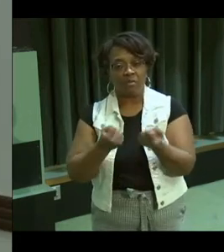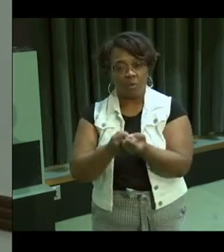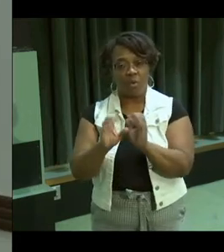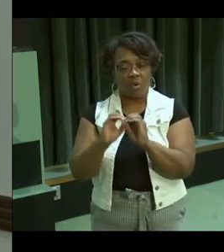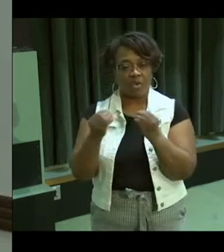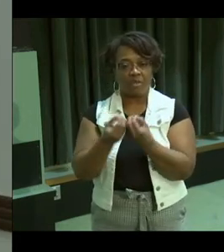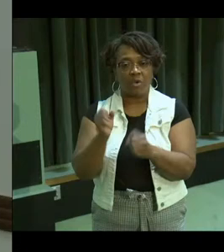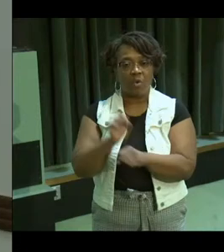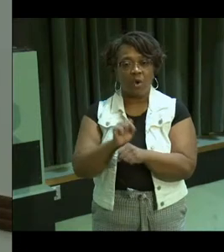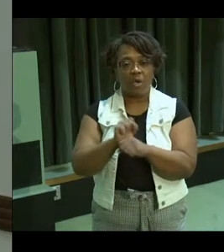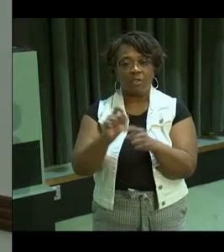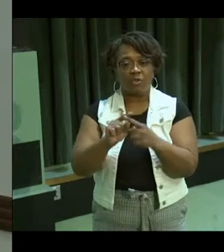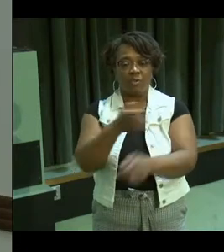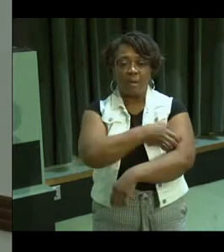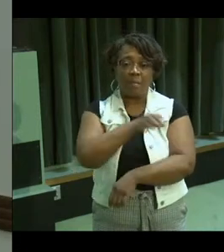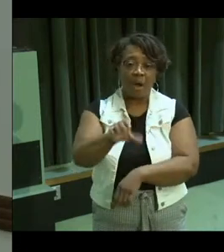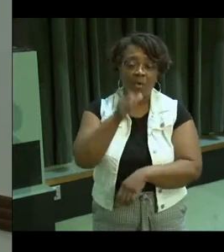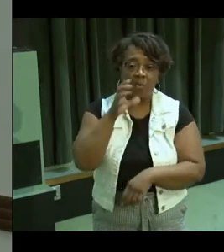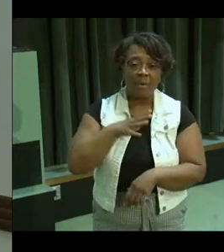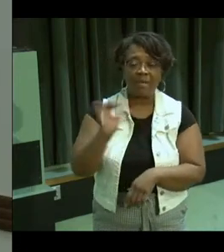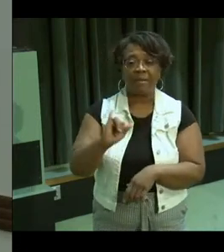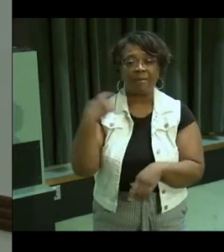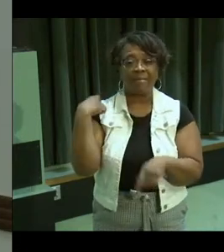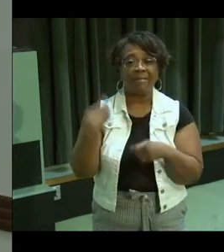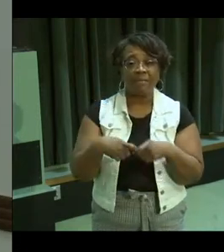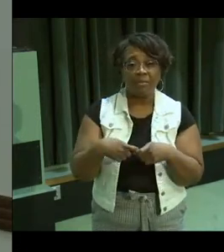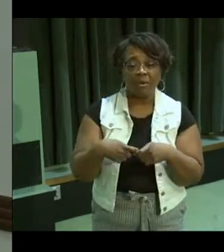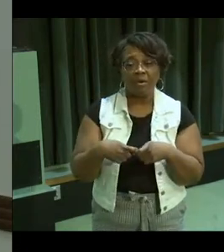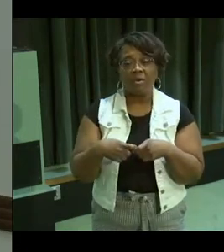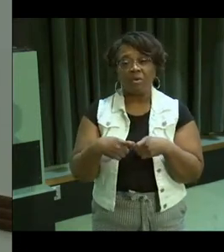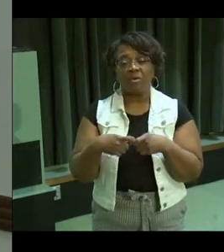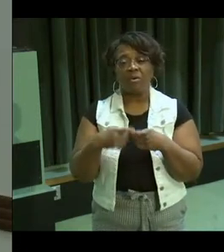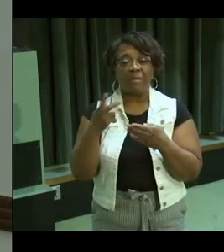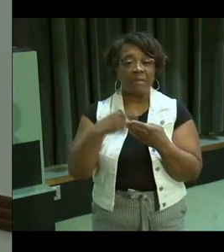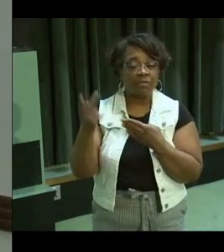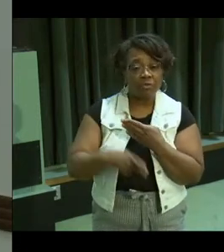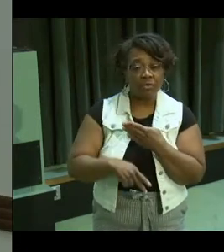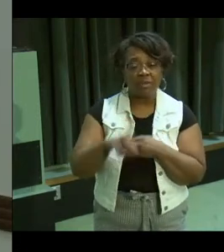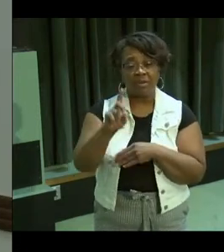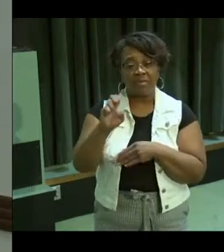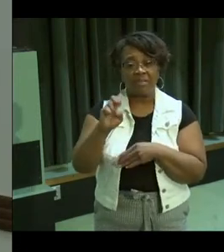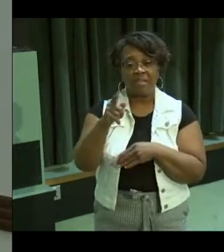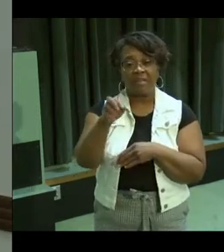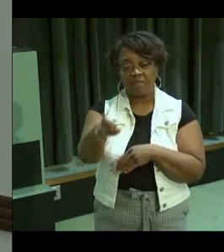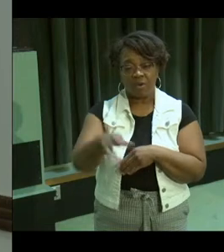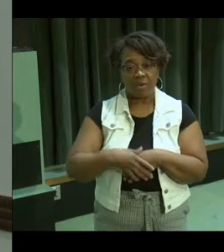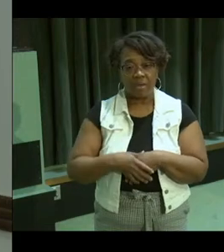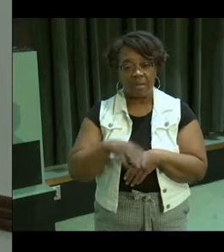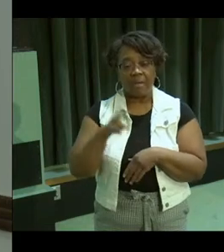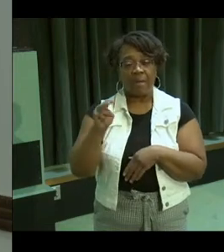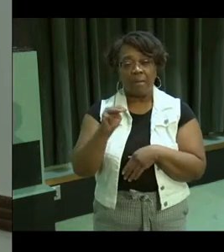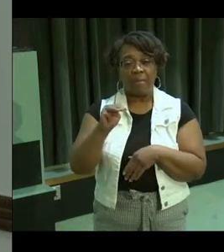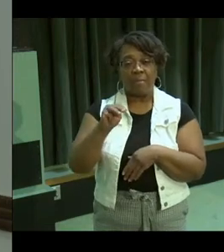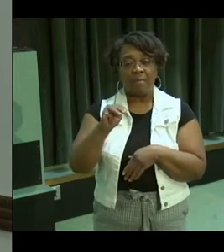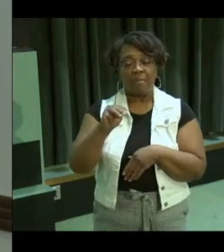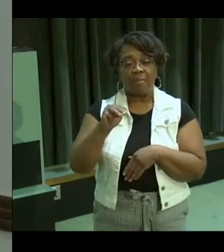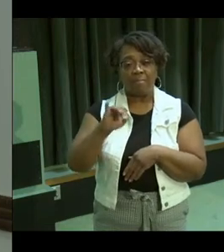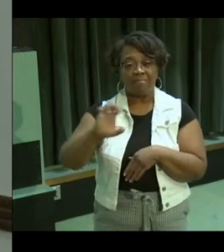support to organizations working to empower women, such as the Latino Initiative of Denver and